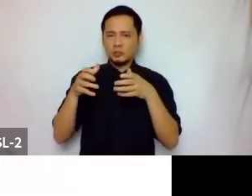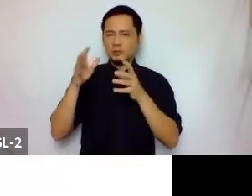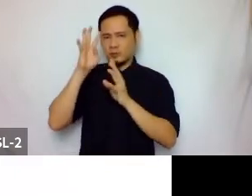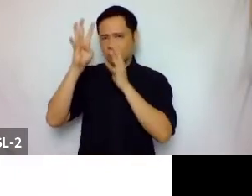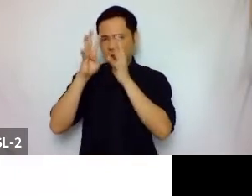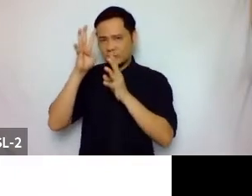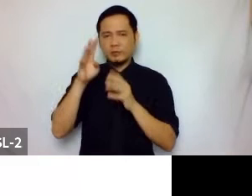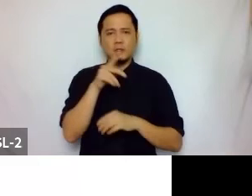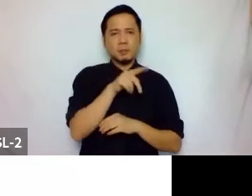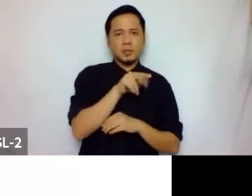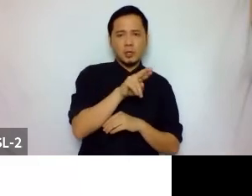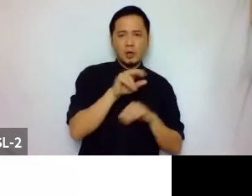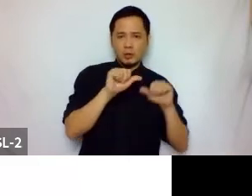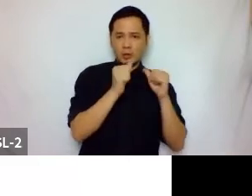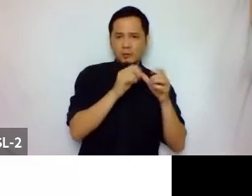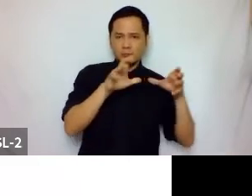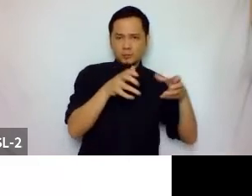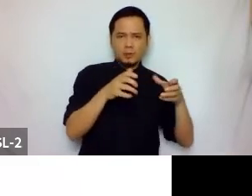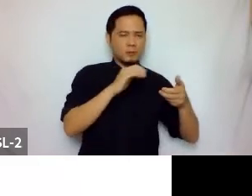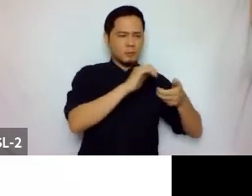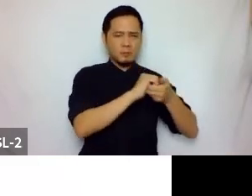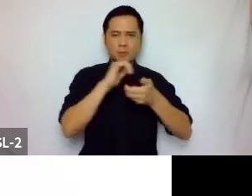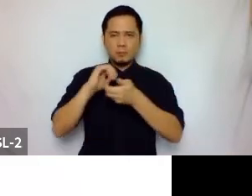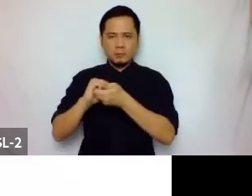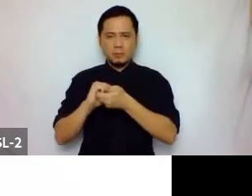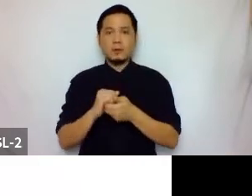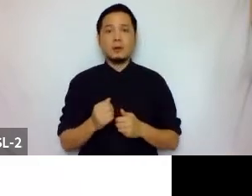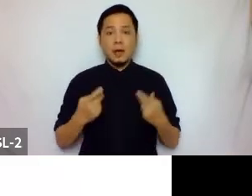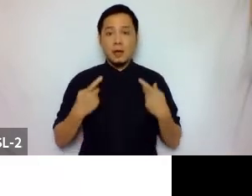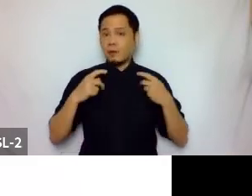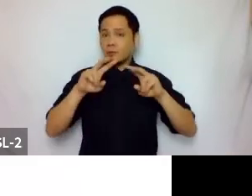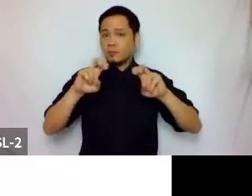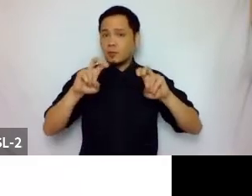We also have partners when it comes to research and analytics and production.